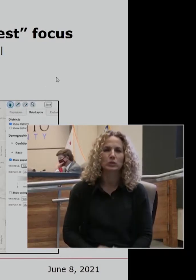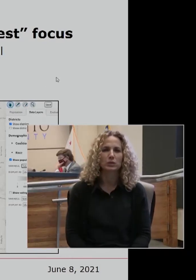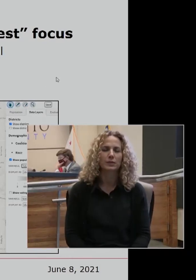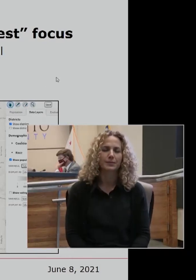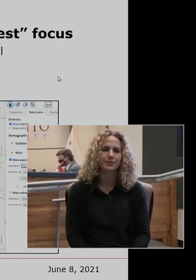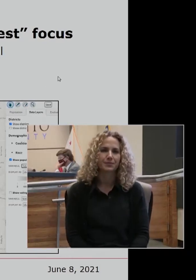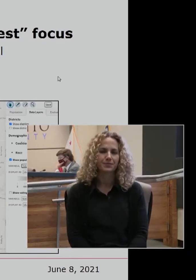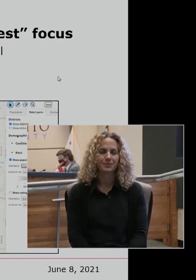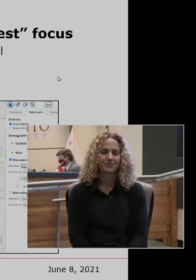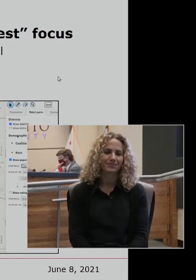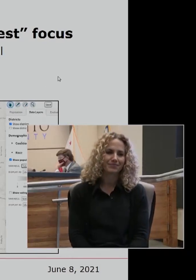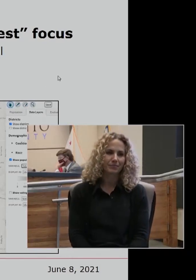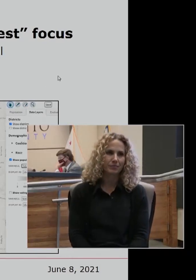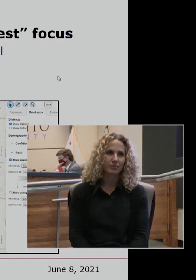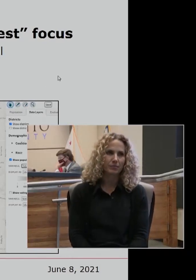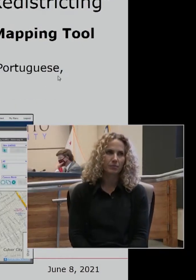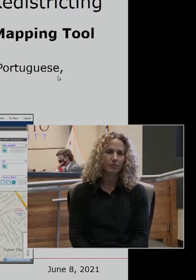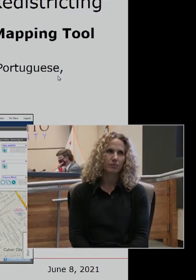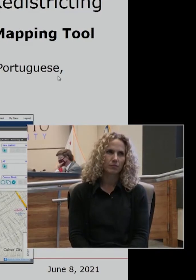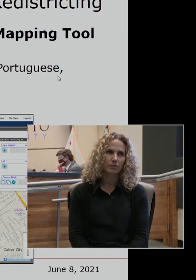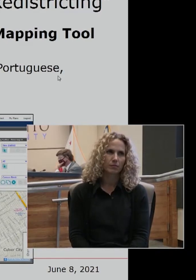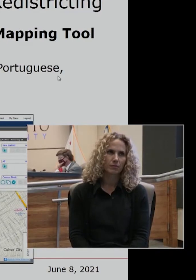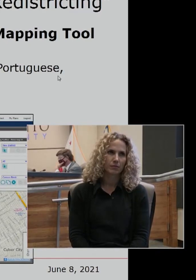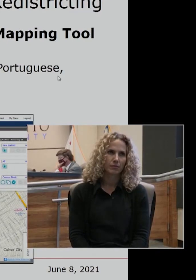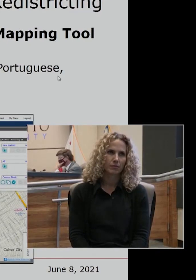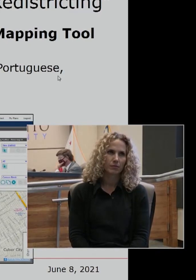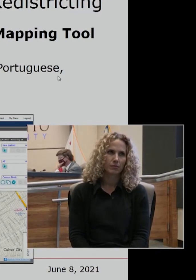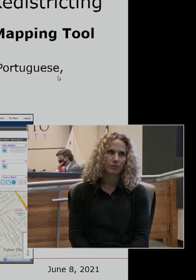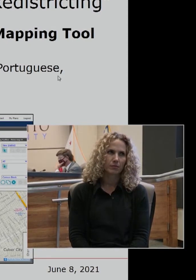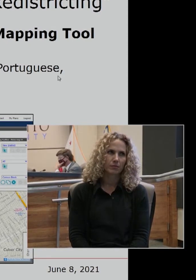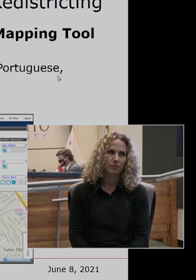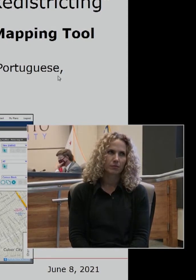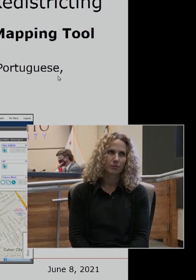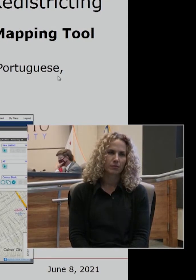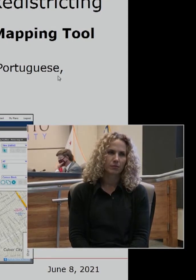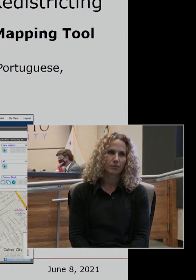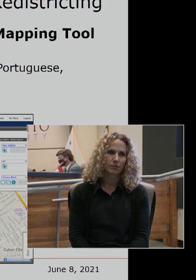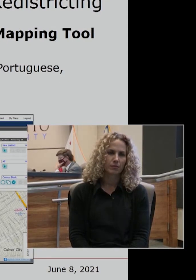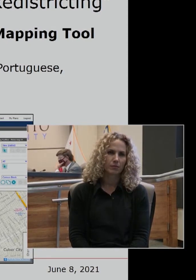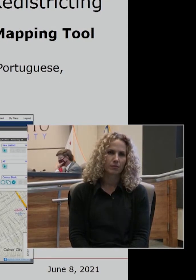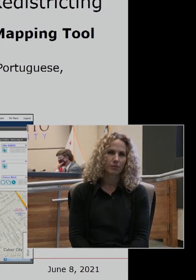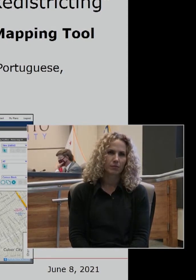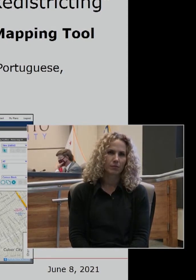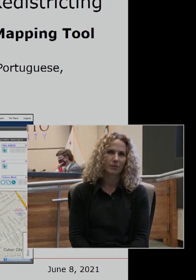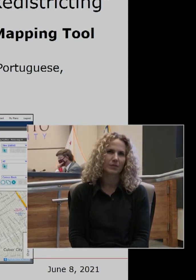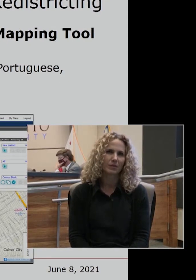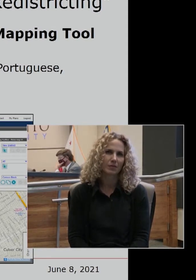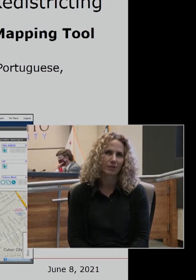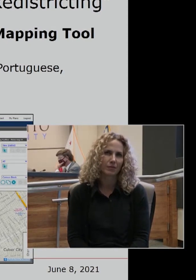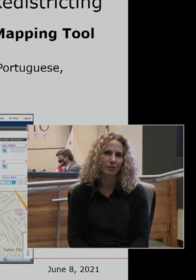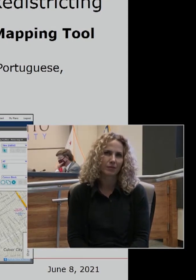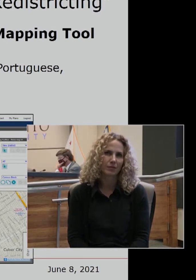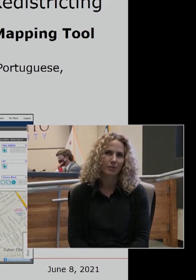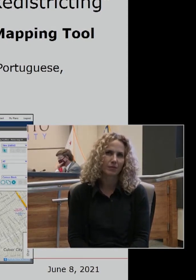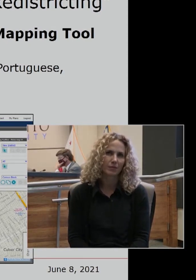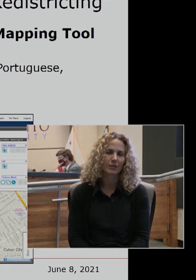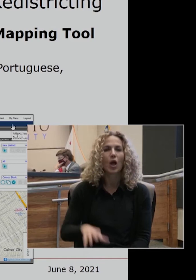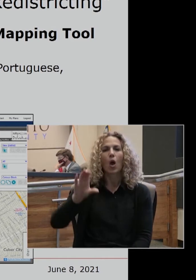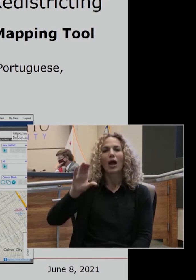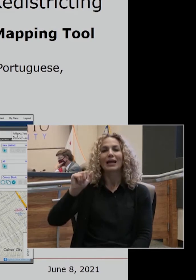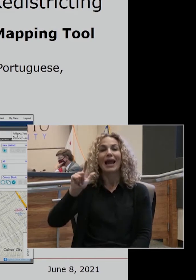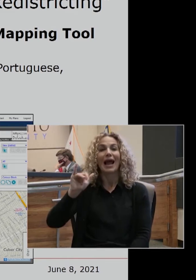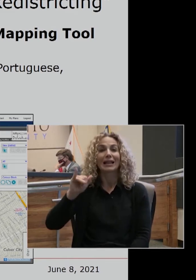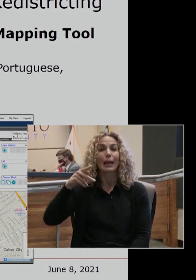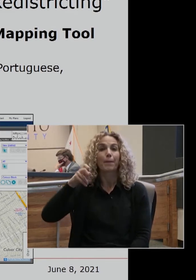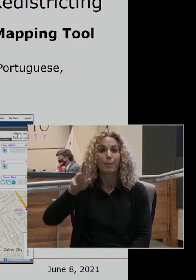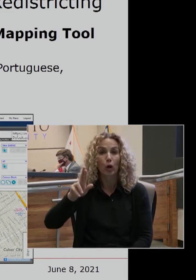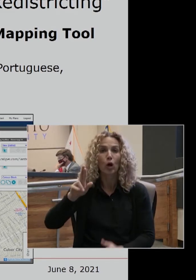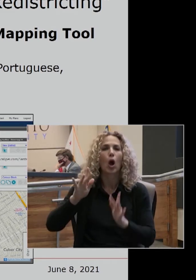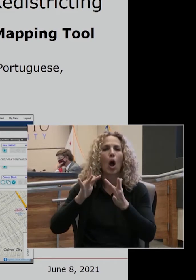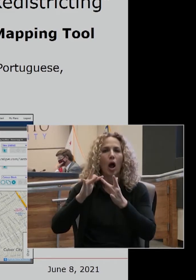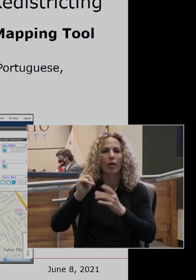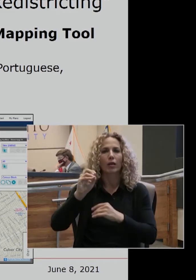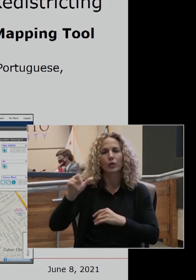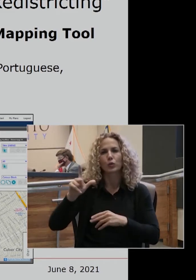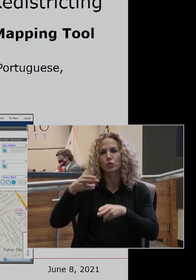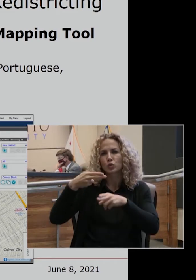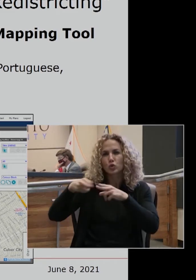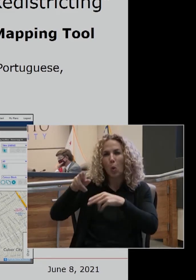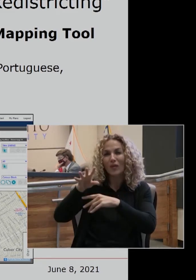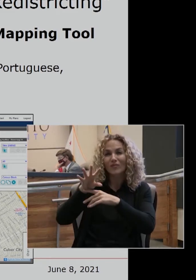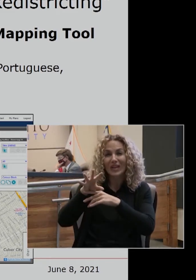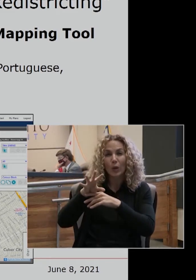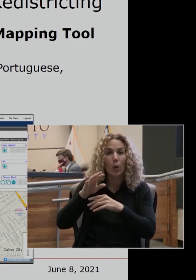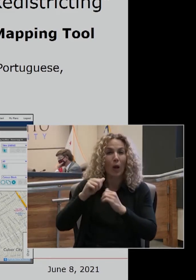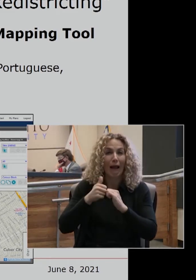IT'S VERY, VERY EASY TO USE THE DRAW YOUR NEIGHBORHOOD AND THERE